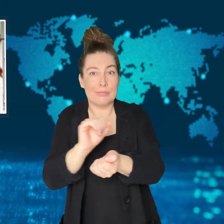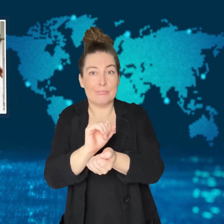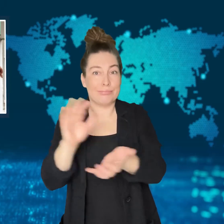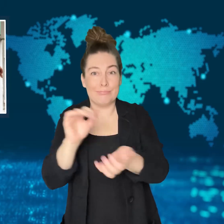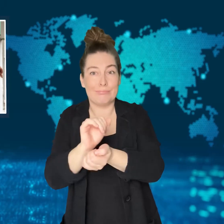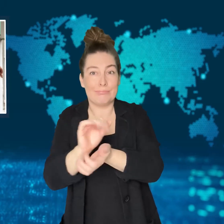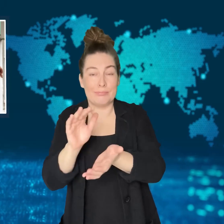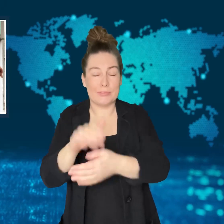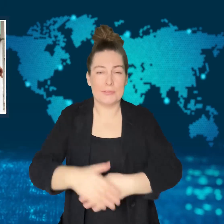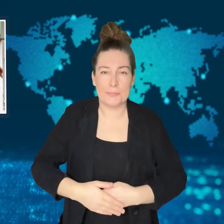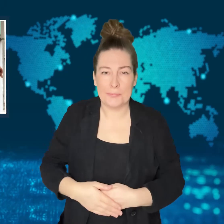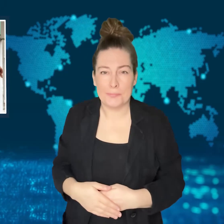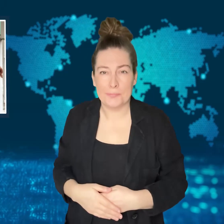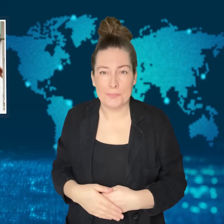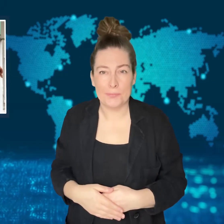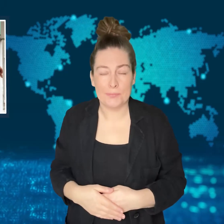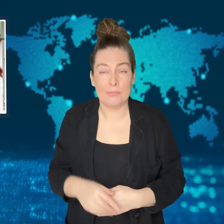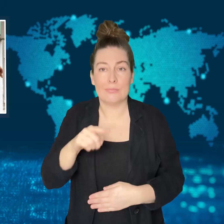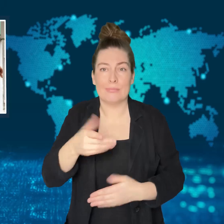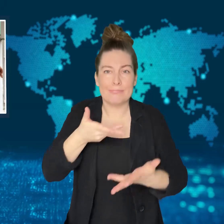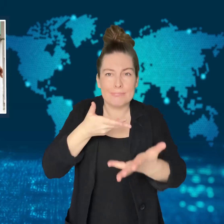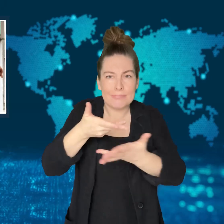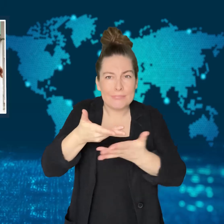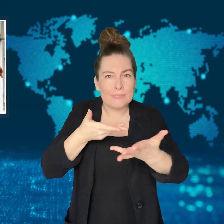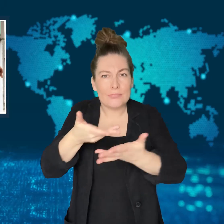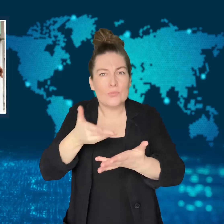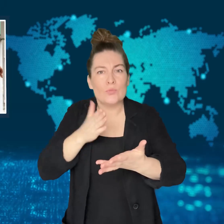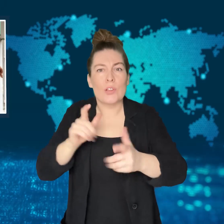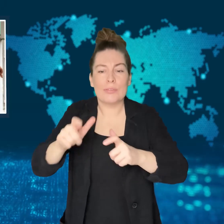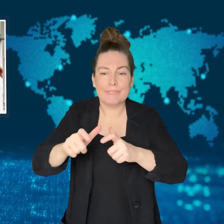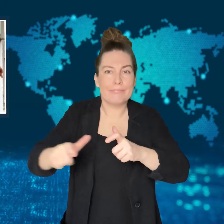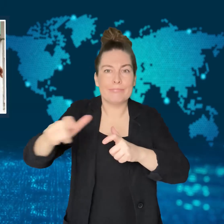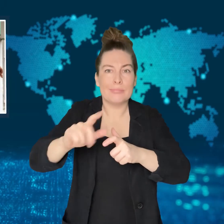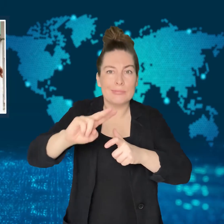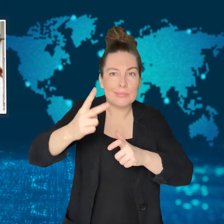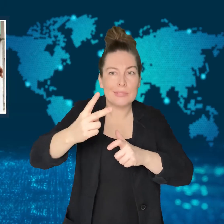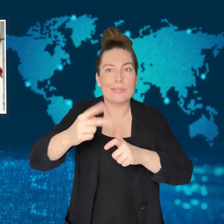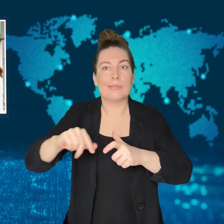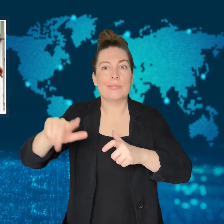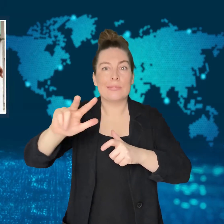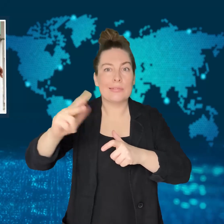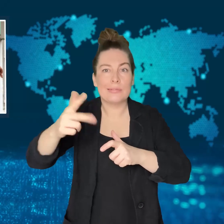The negotiations for the 2nd and 3rd phases of